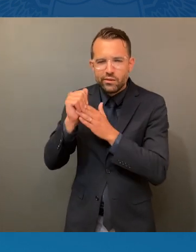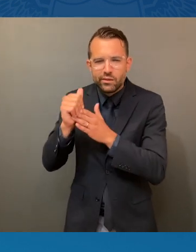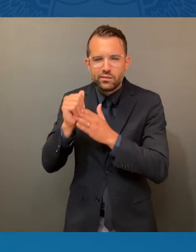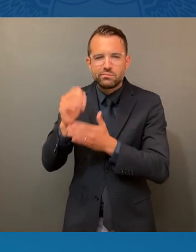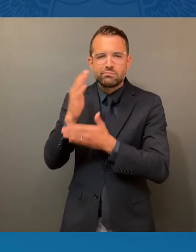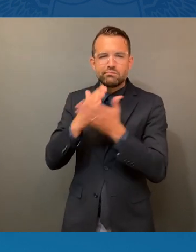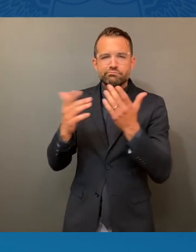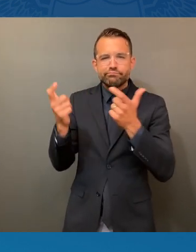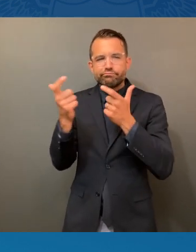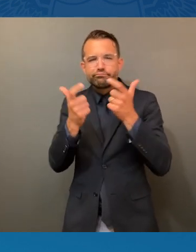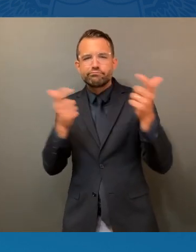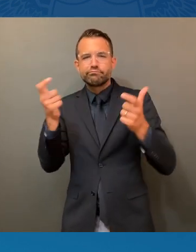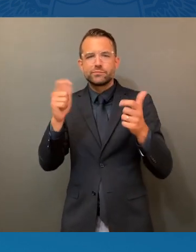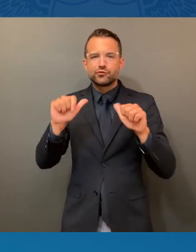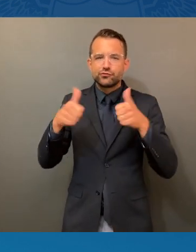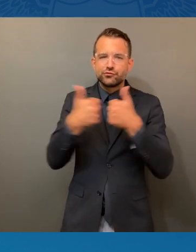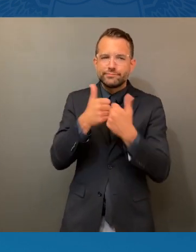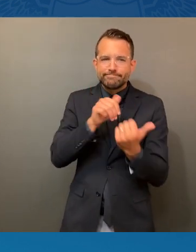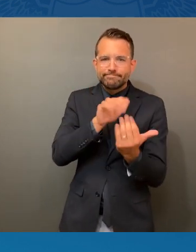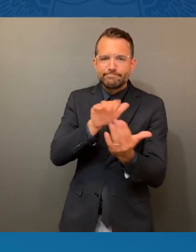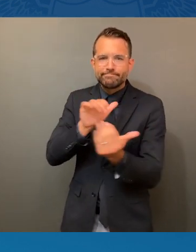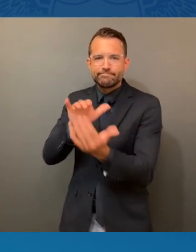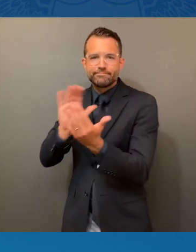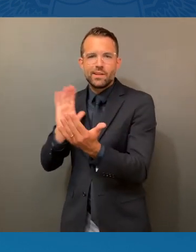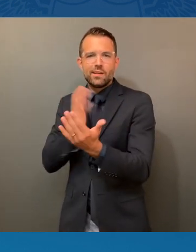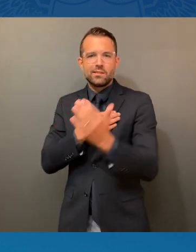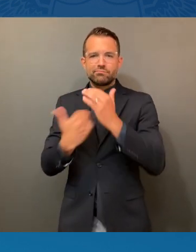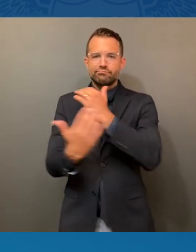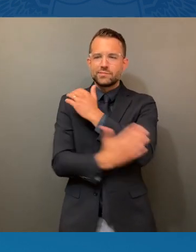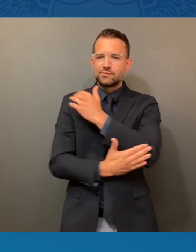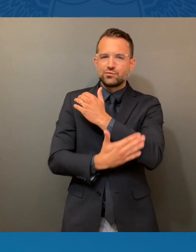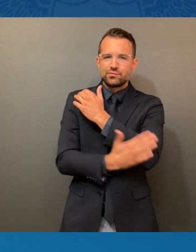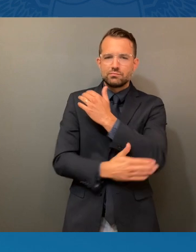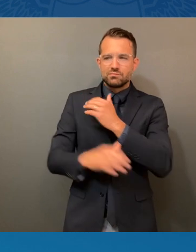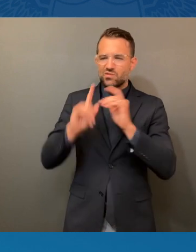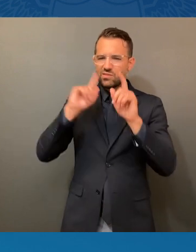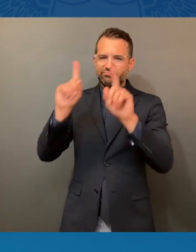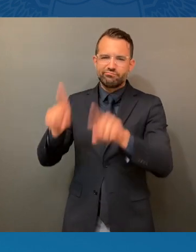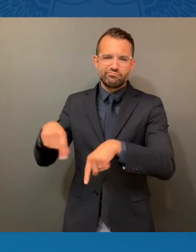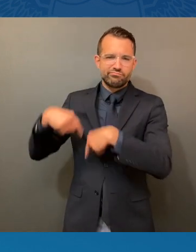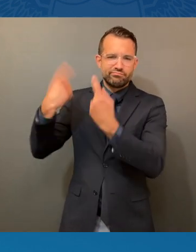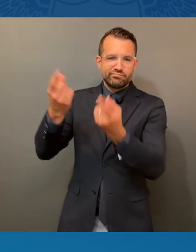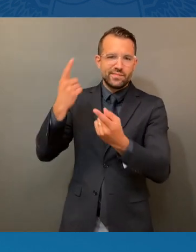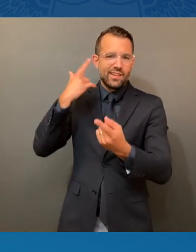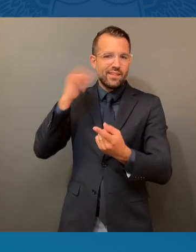and as is the longstanding tradition of the California Department of Justice. Rob, you've been an extraordinary